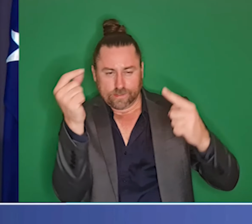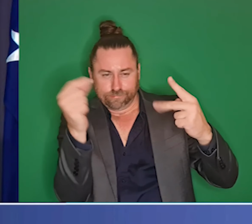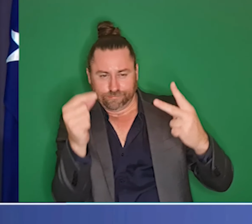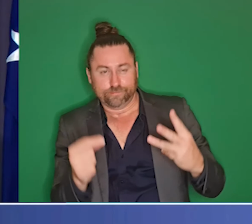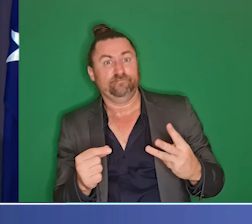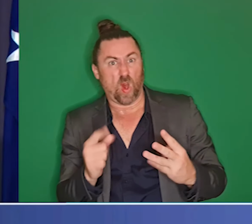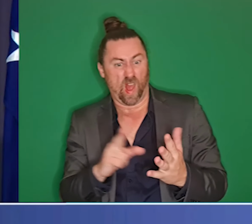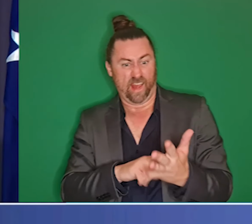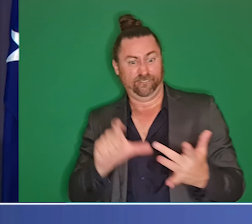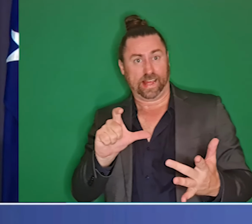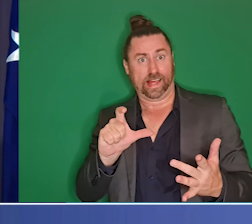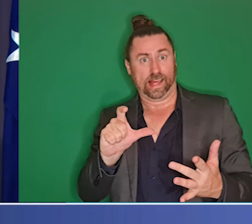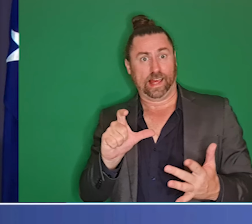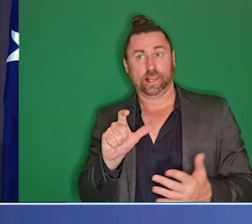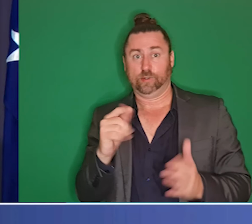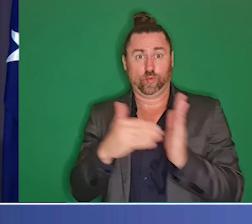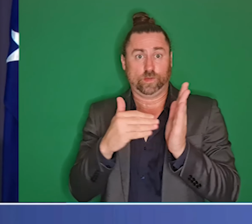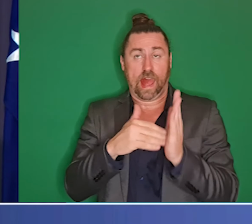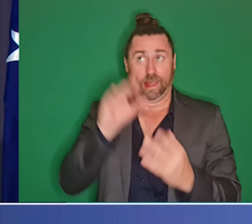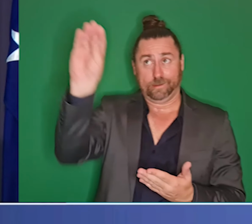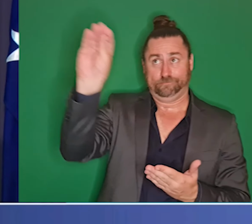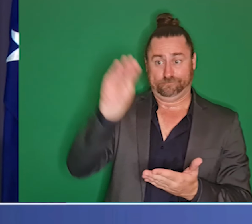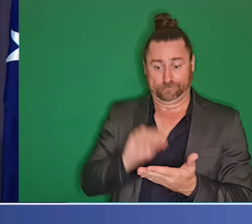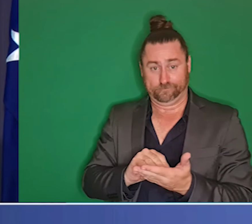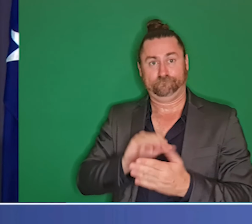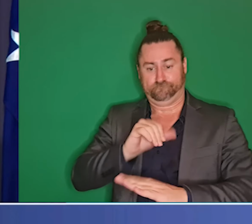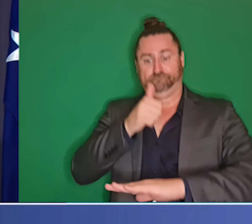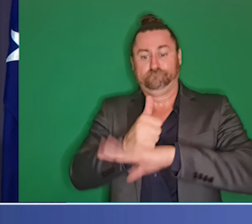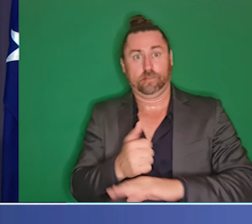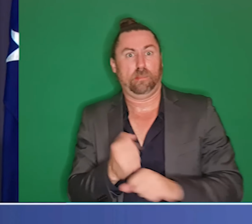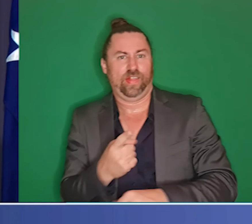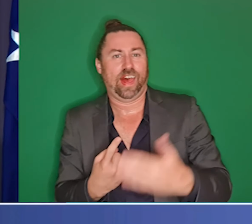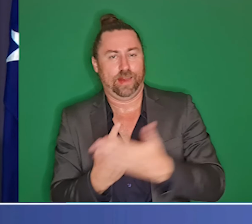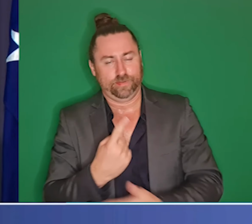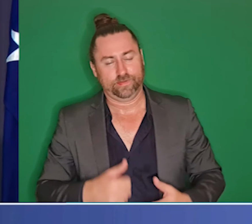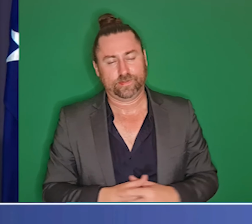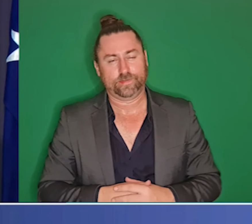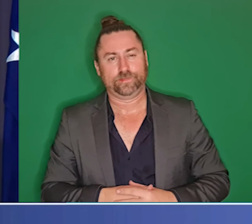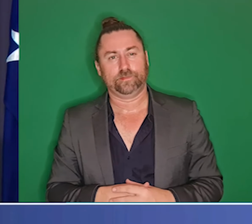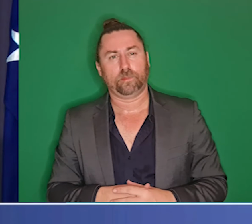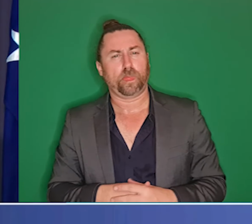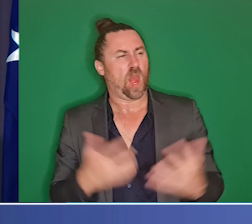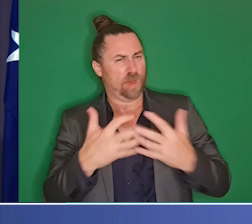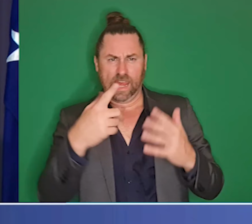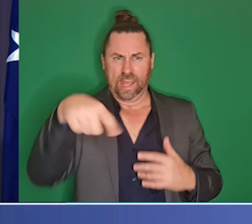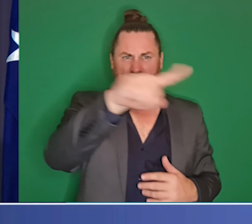alongside the issues that the minister has raised. People probably are wondering, what can I do?